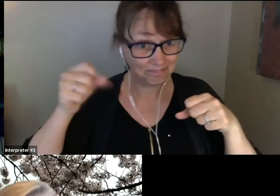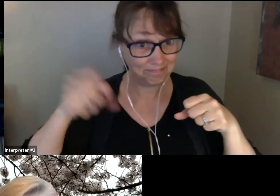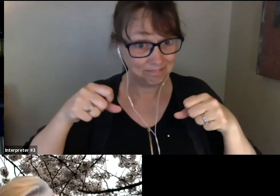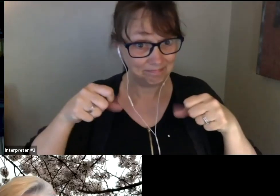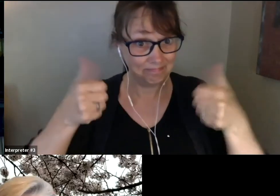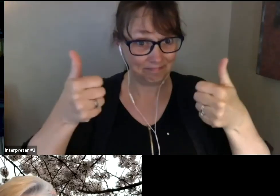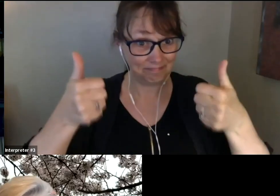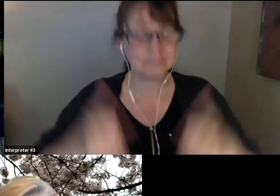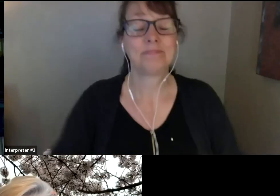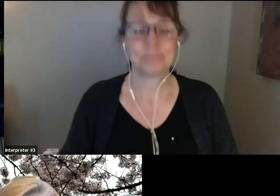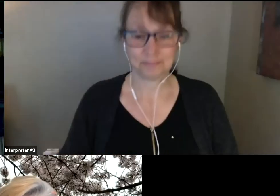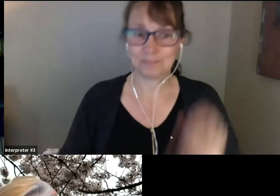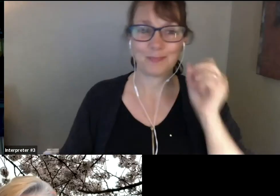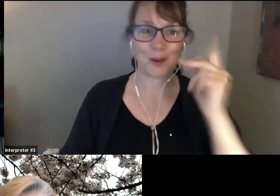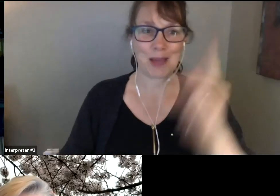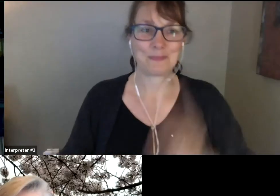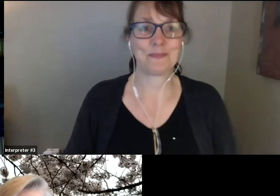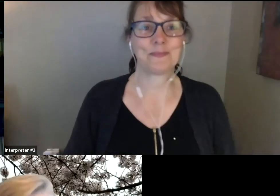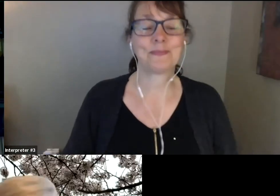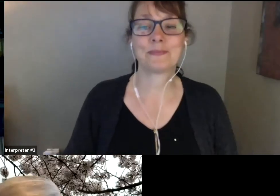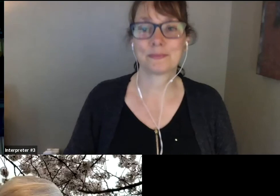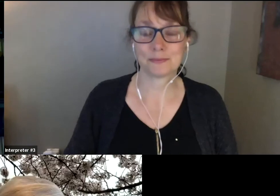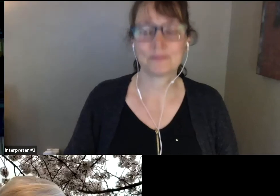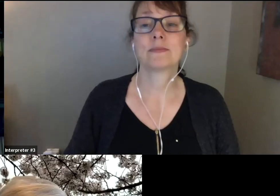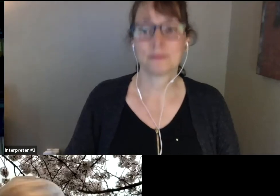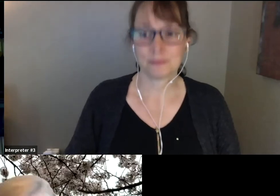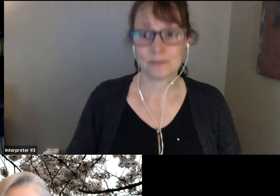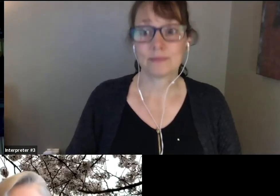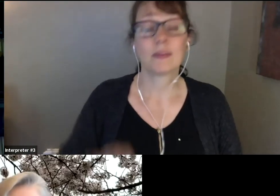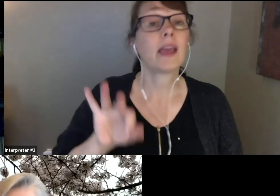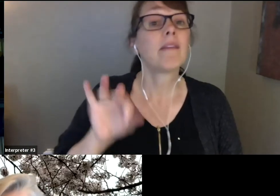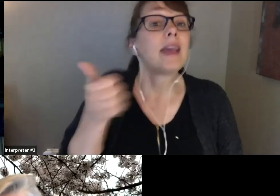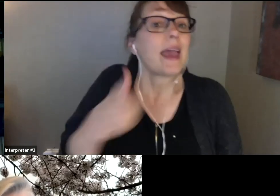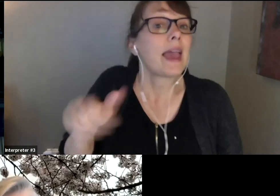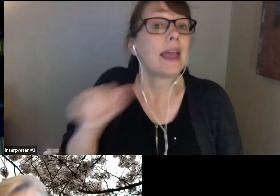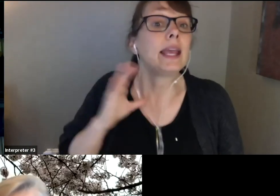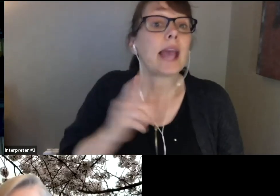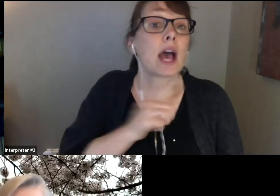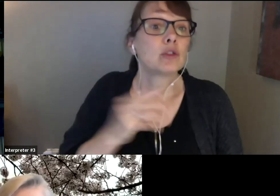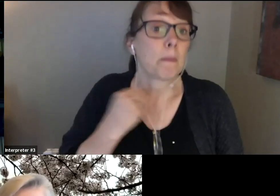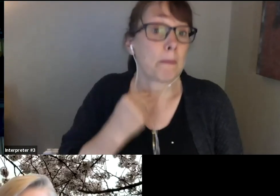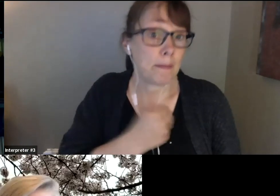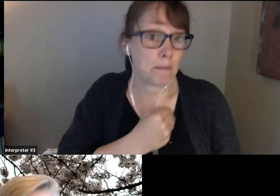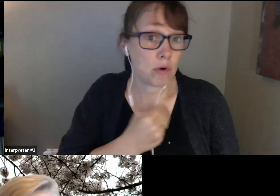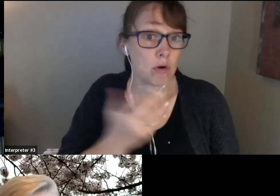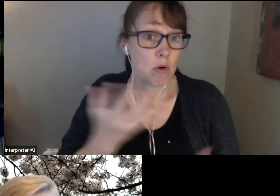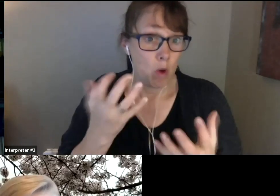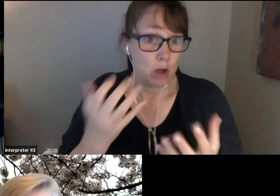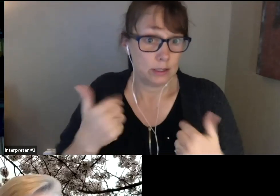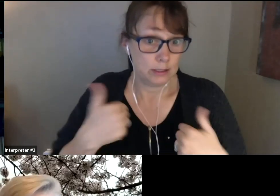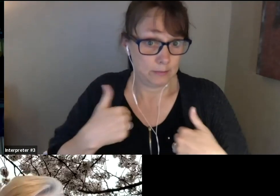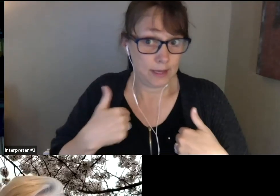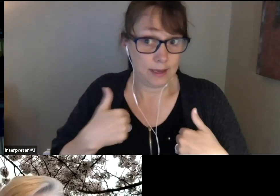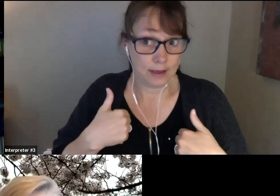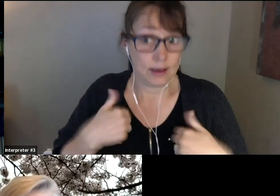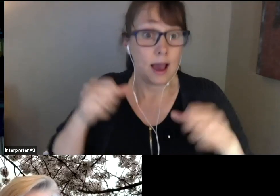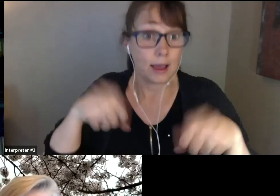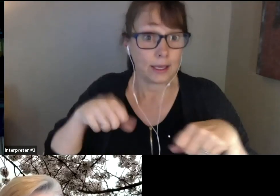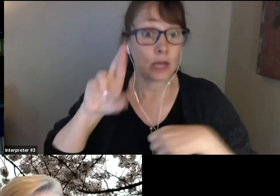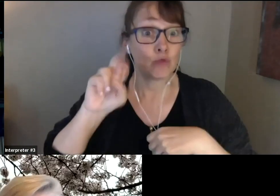Alright. And then if any Council member would like, I can just resend the Zoom